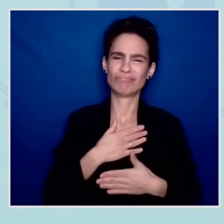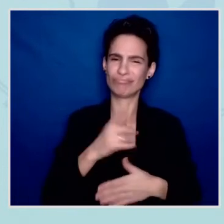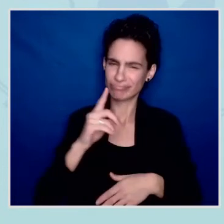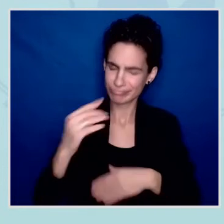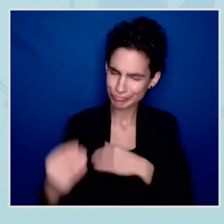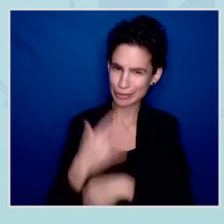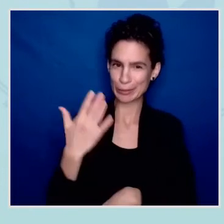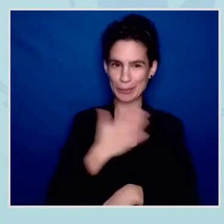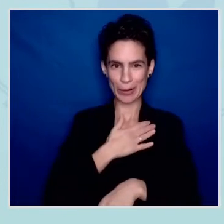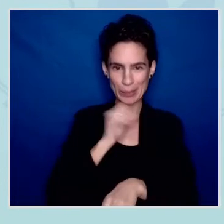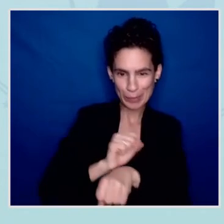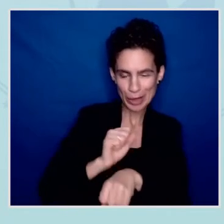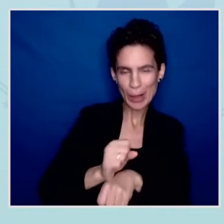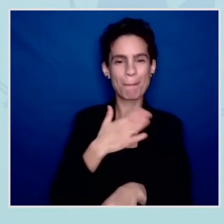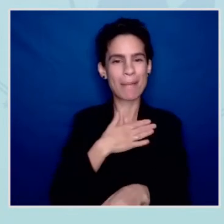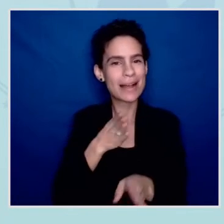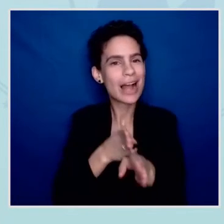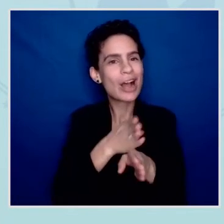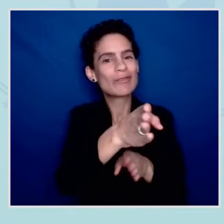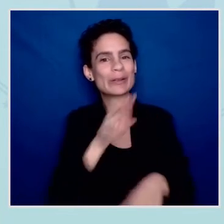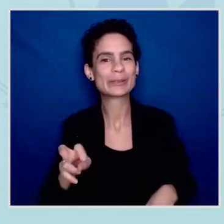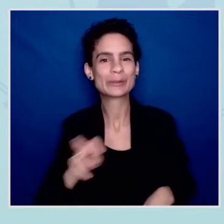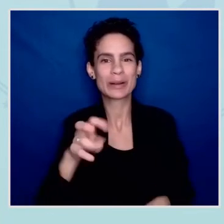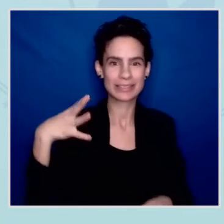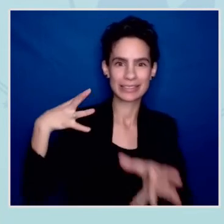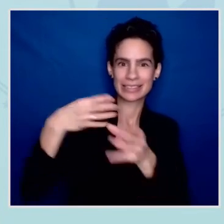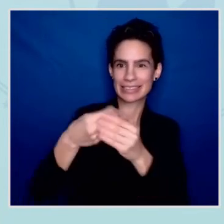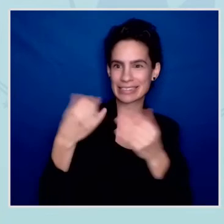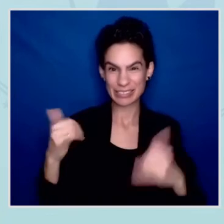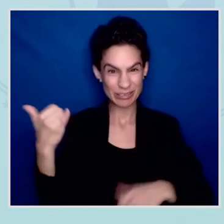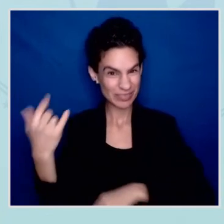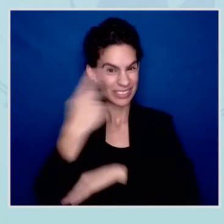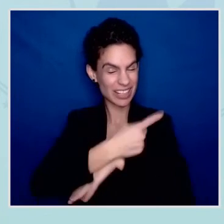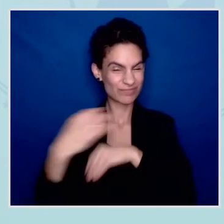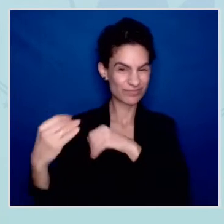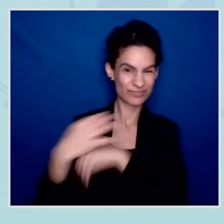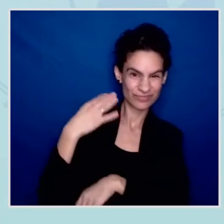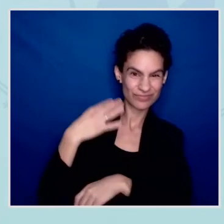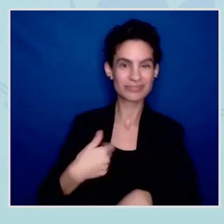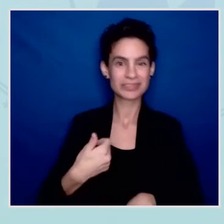MORE AND GROW THE BUSINESS. THOSE MEMORIES HAVE DEFINED MY